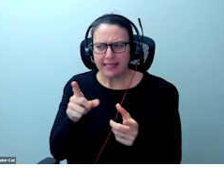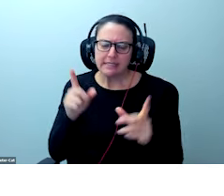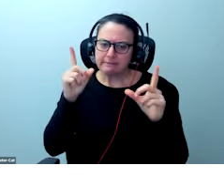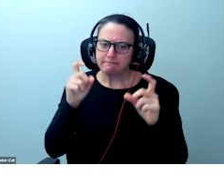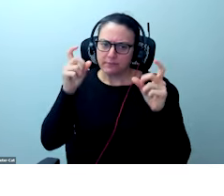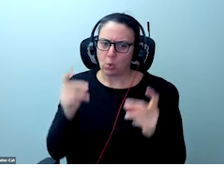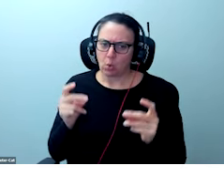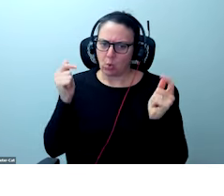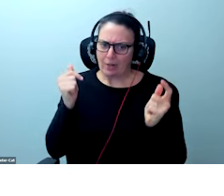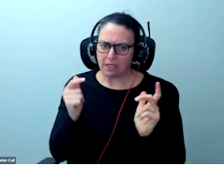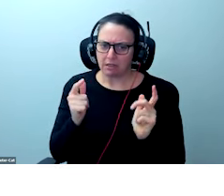that you'll hear more about.